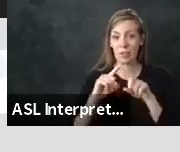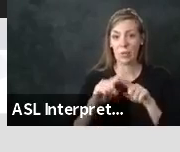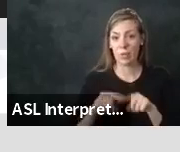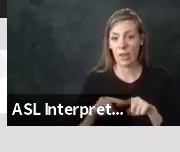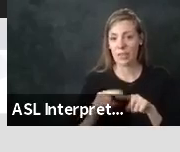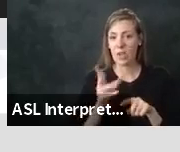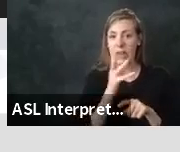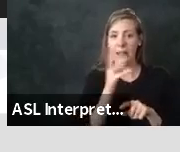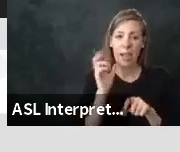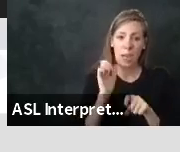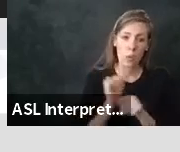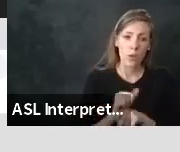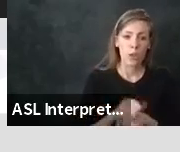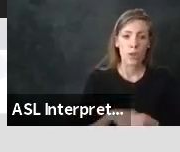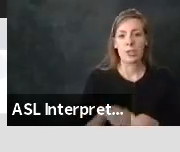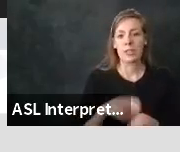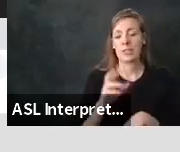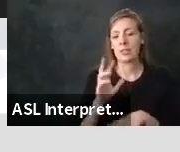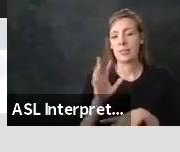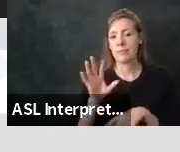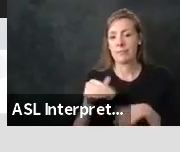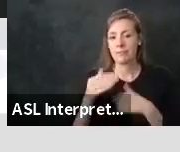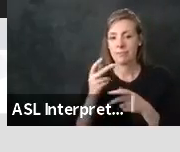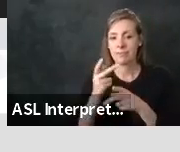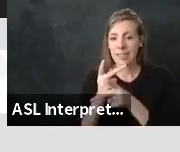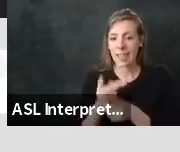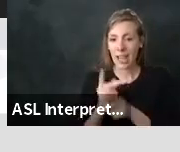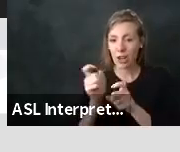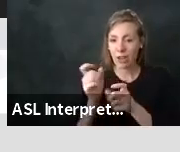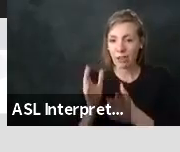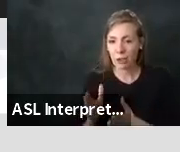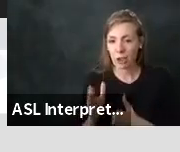how many of those cases were due to transmission at the workplace?